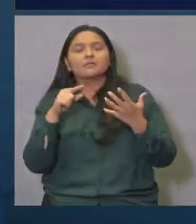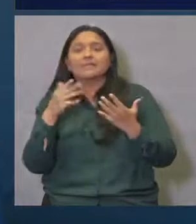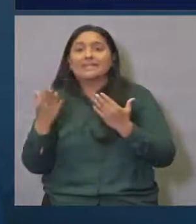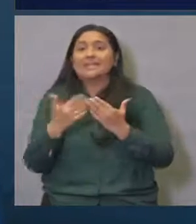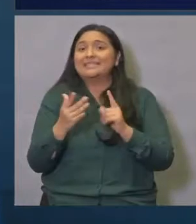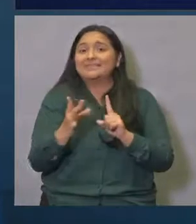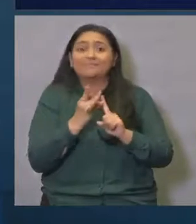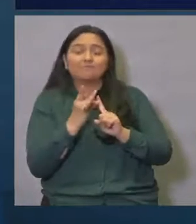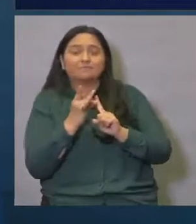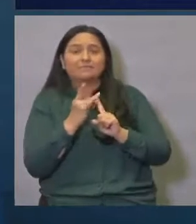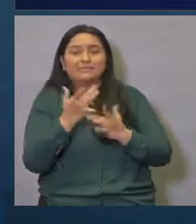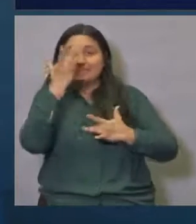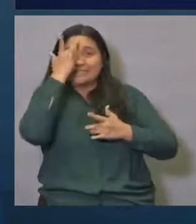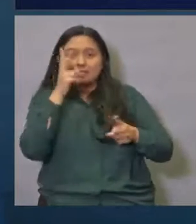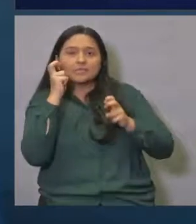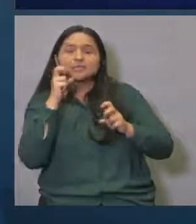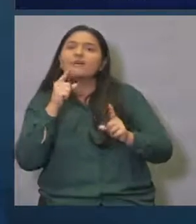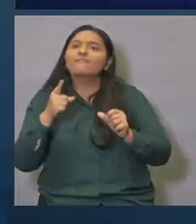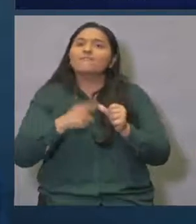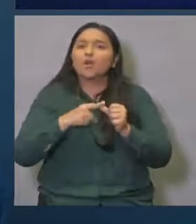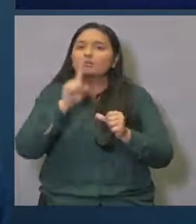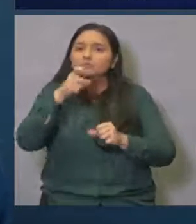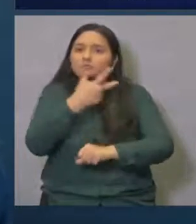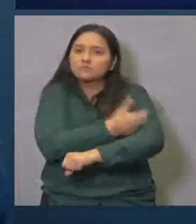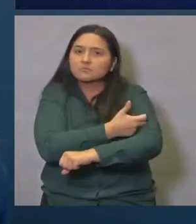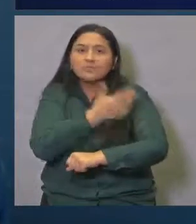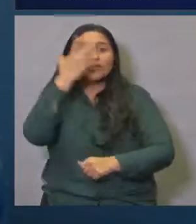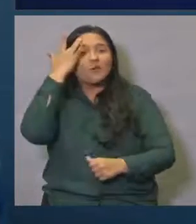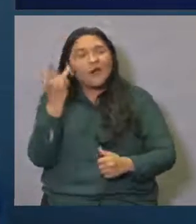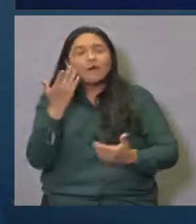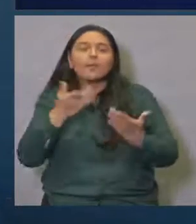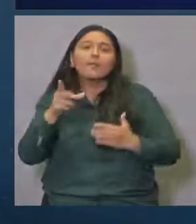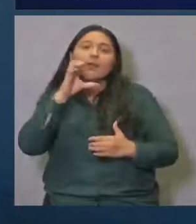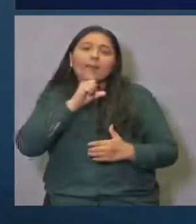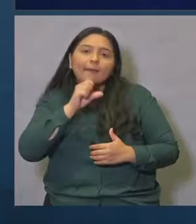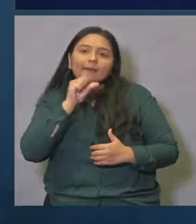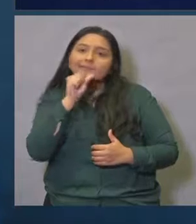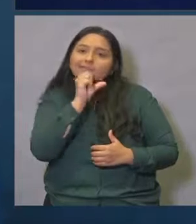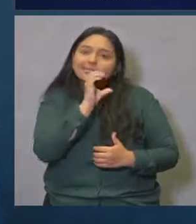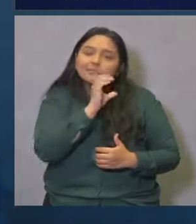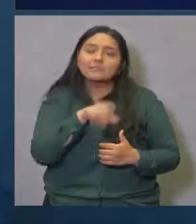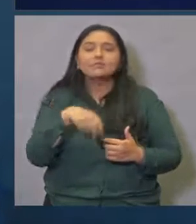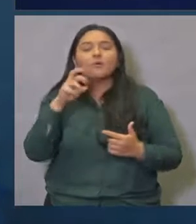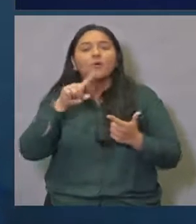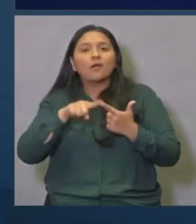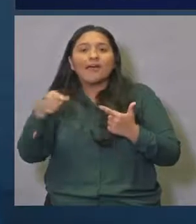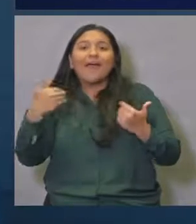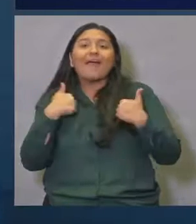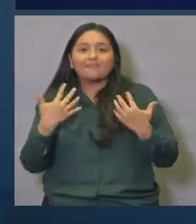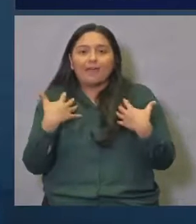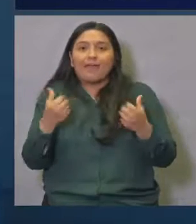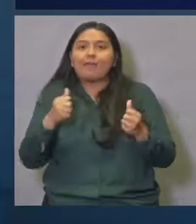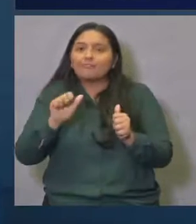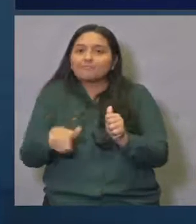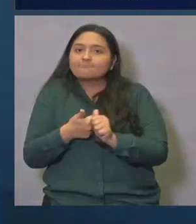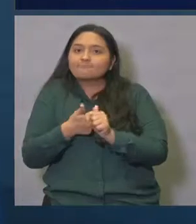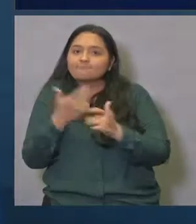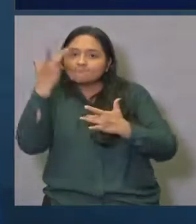REALLY NEED TO HAVE ACCESS TO THAT VACCINATION FIRST.